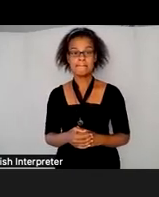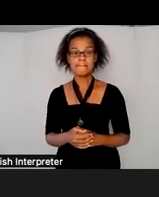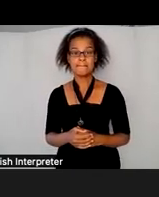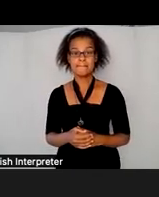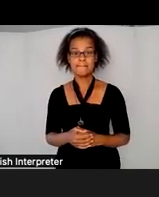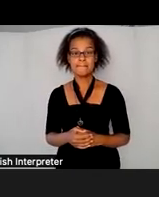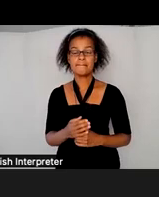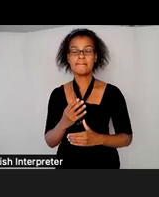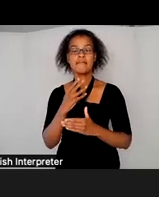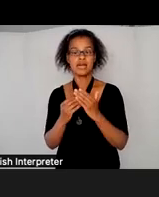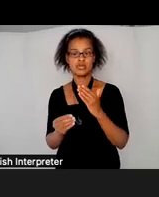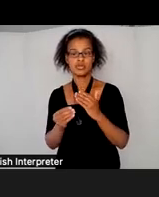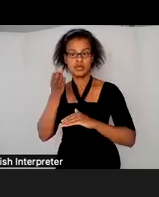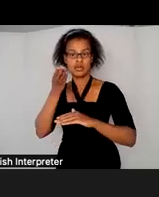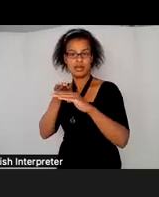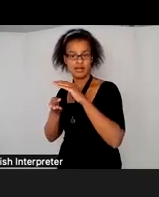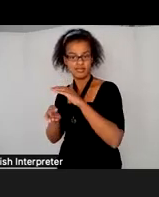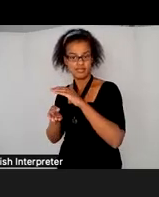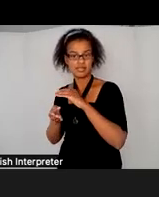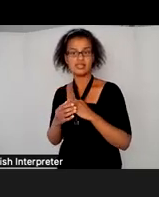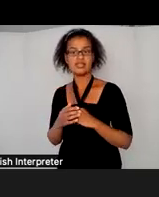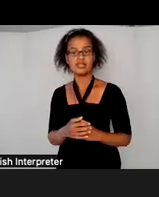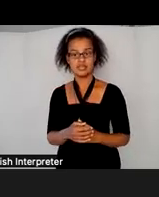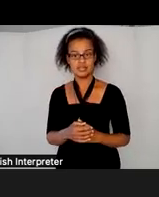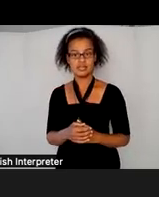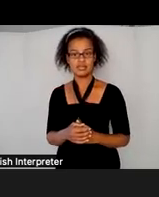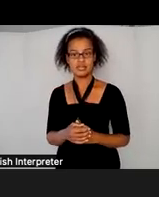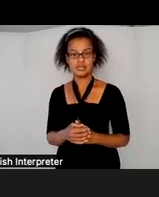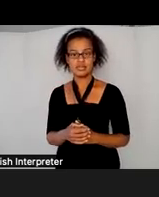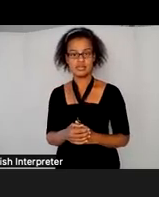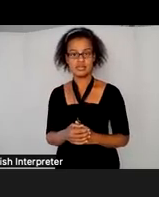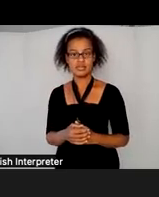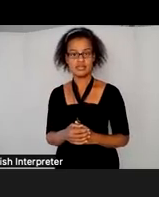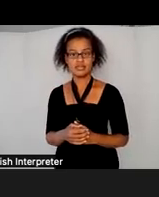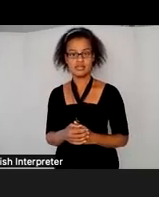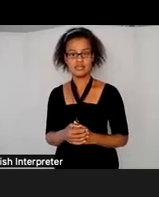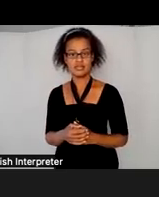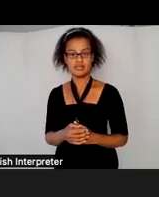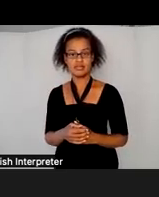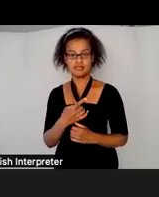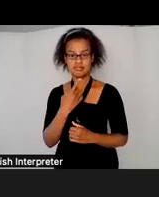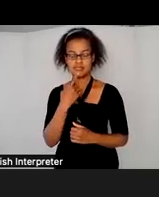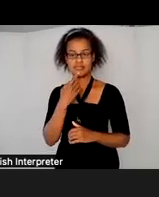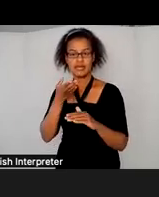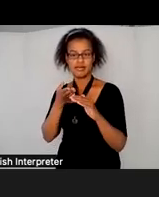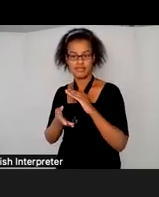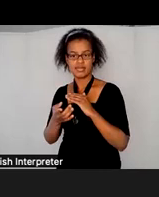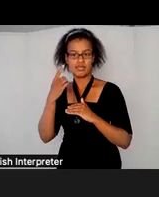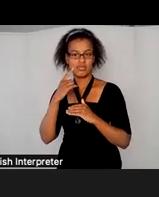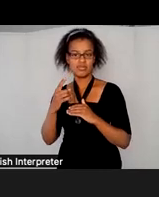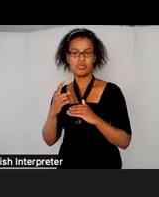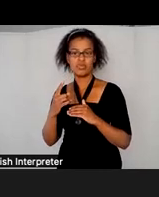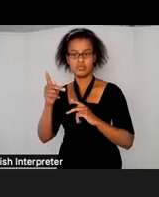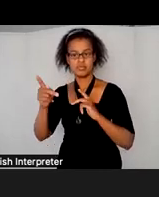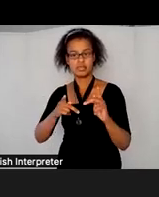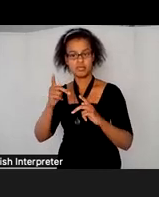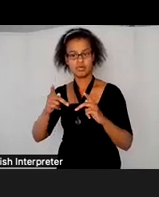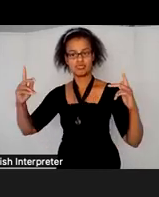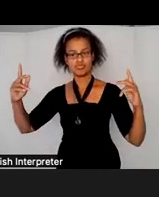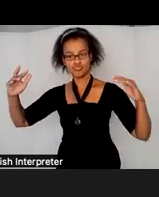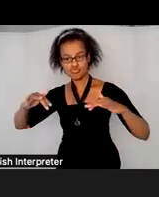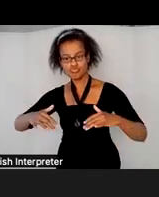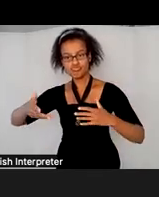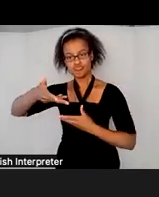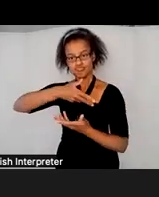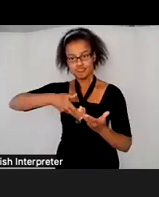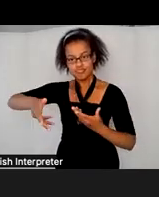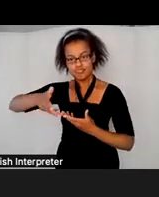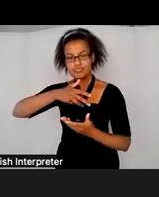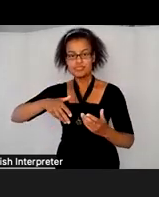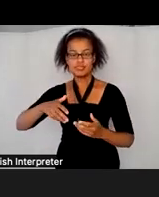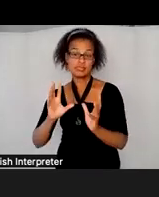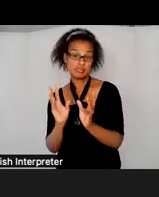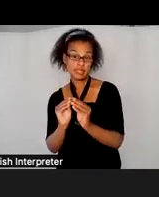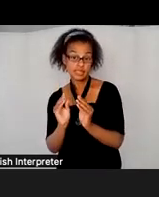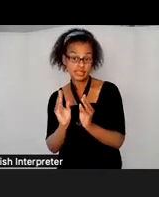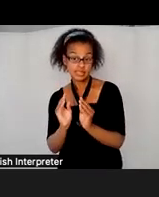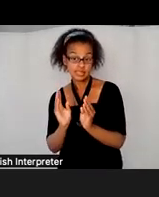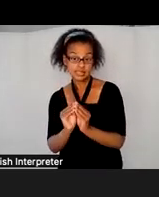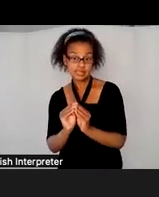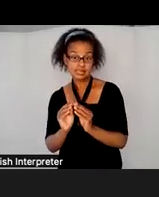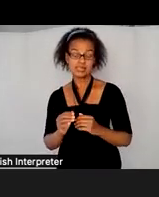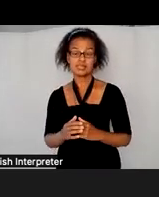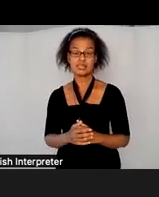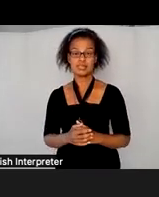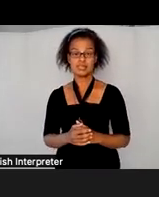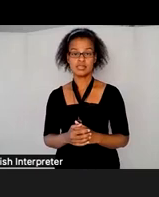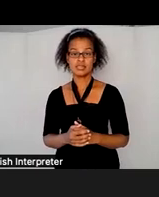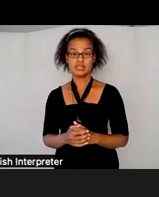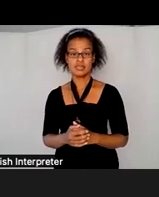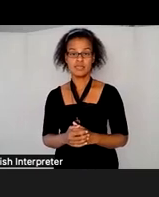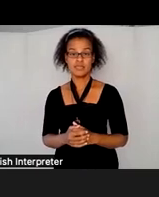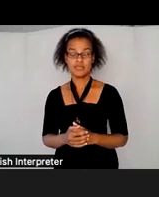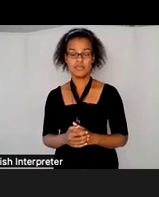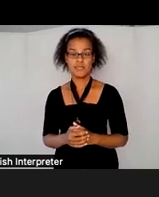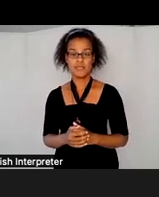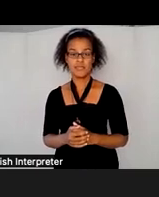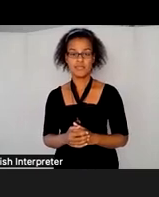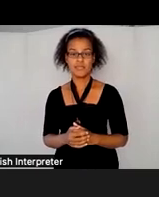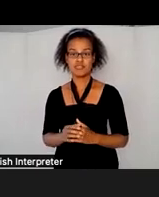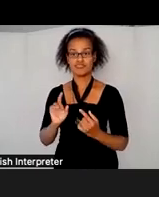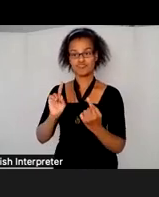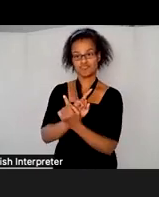which is great for communal gathering for your meetings, and to connect, it is shaded,